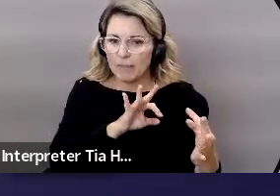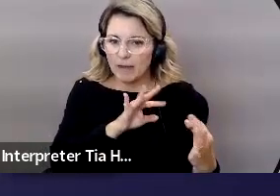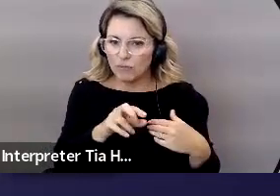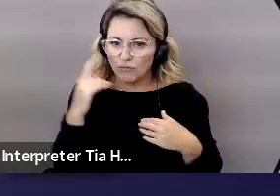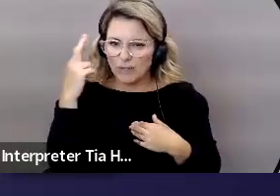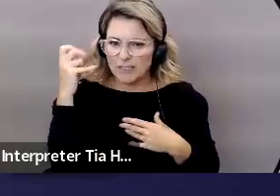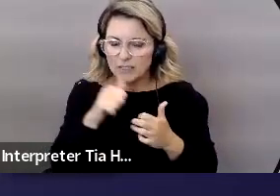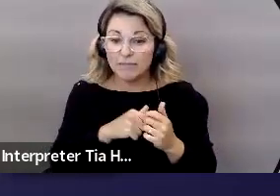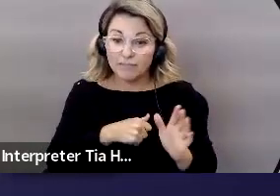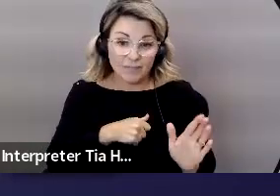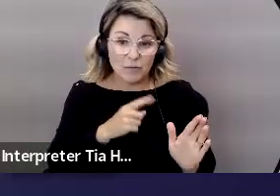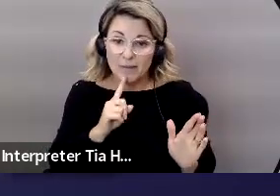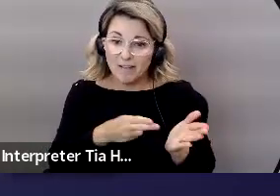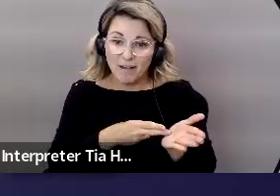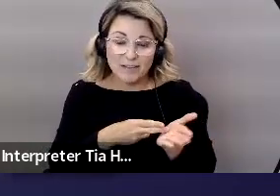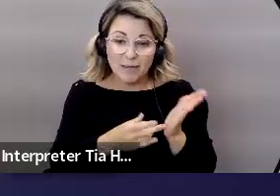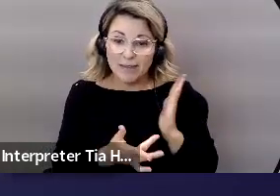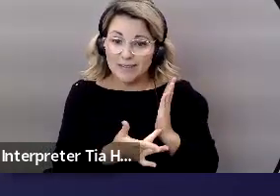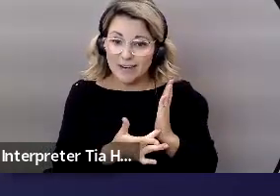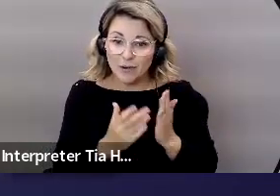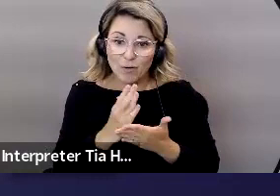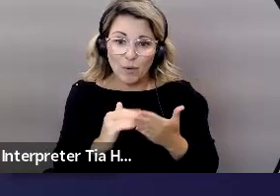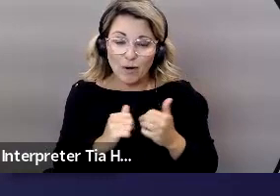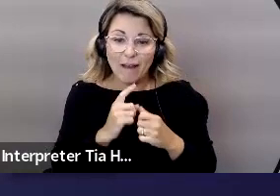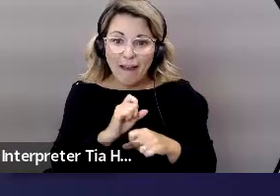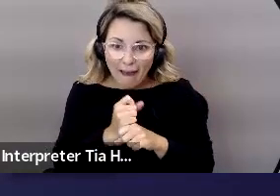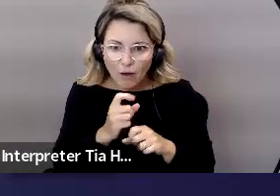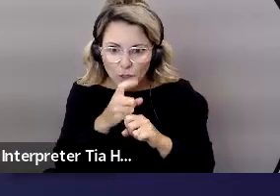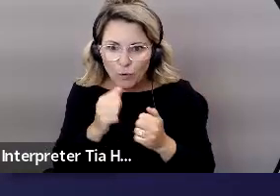down in the weeds of the technical part of how you're going to collect data but it can be really